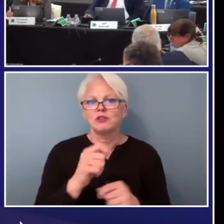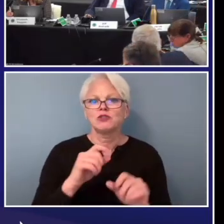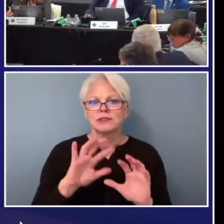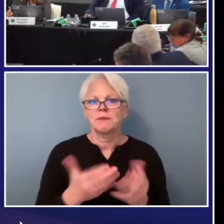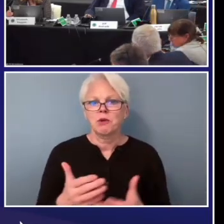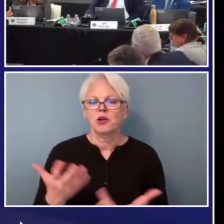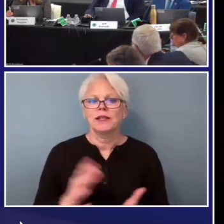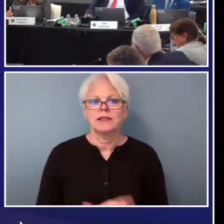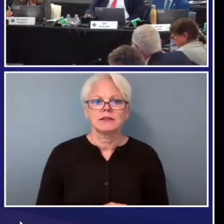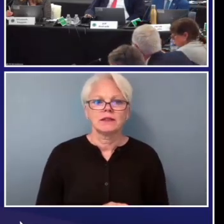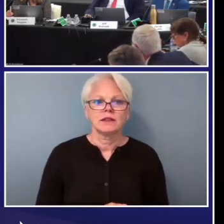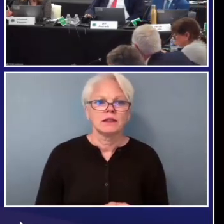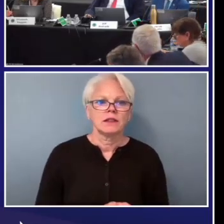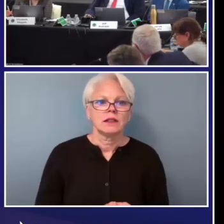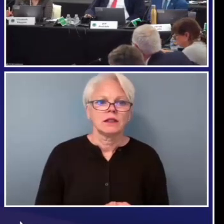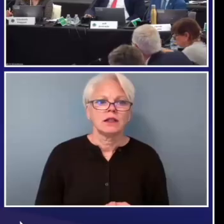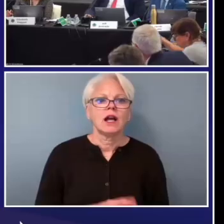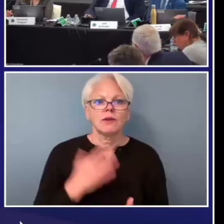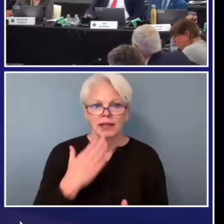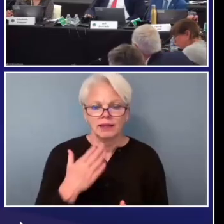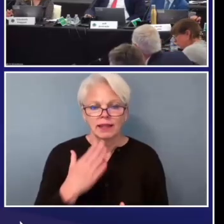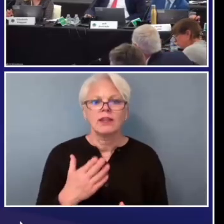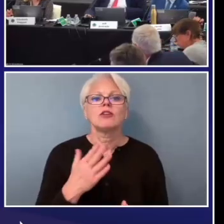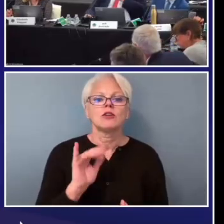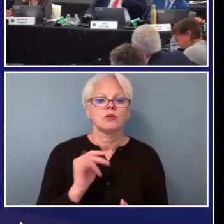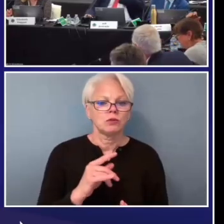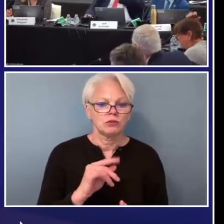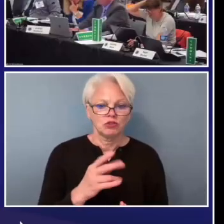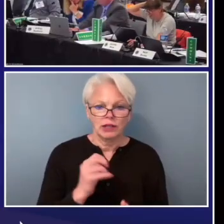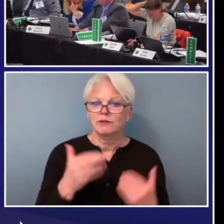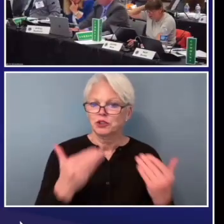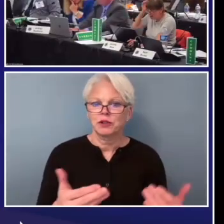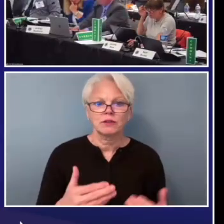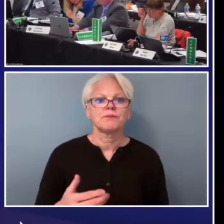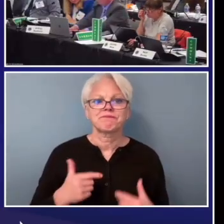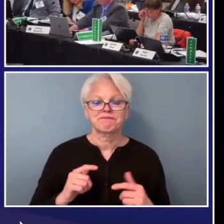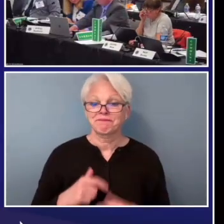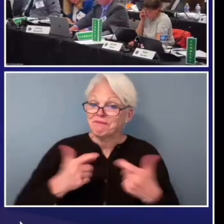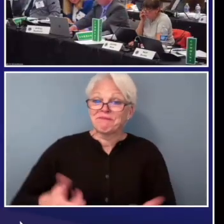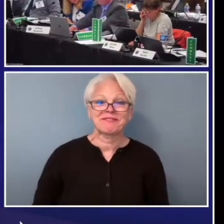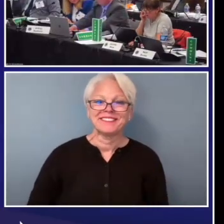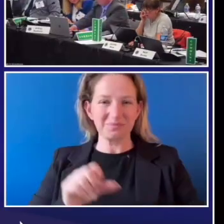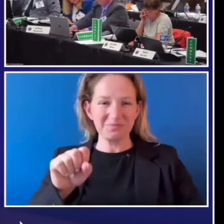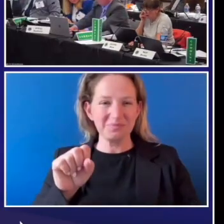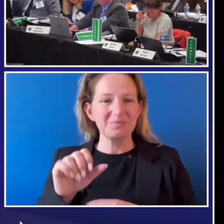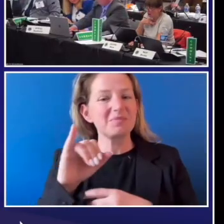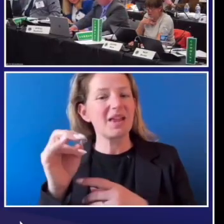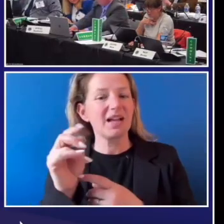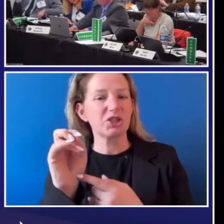Jennifer, will you get us started? We have a number of cards up, please. I'm sure. So this, I,